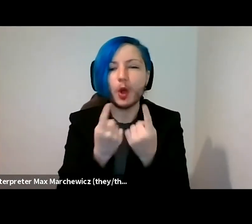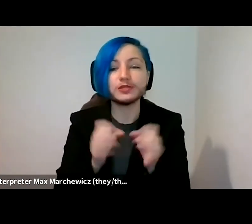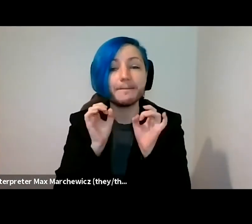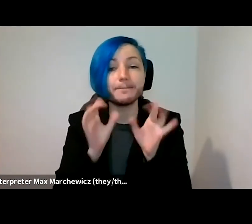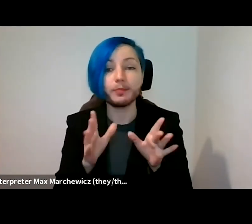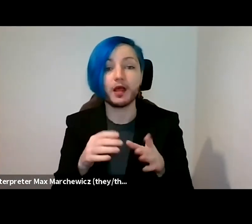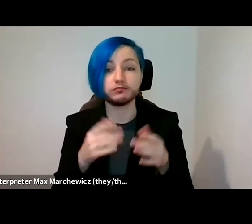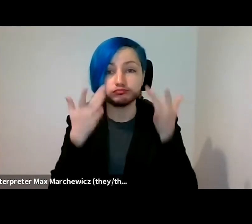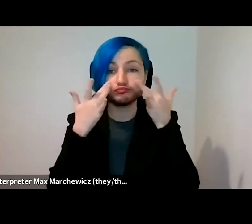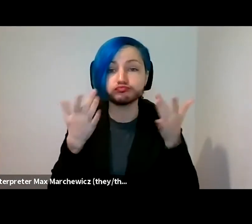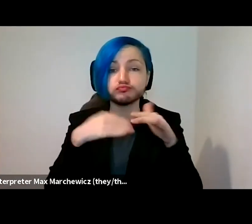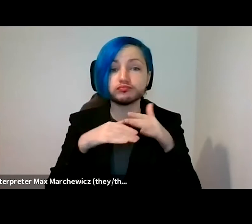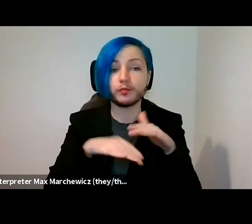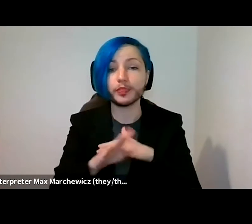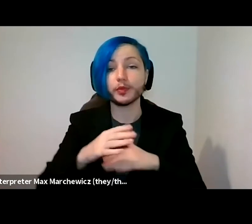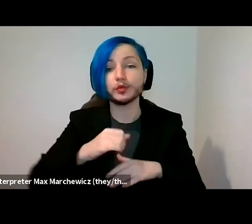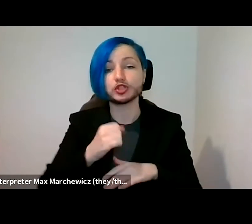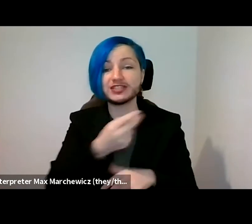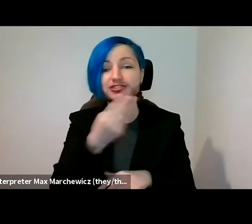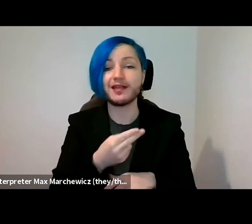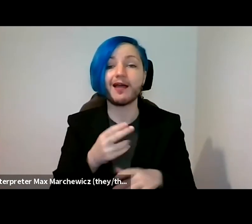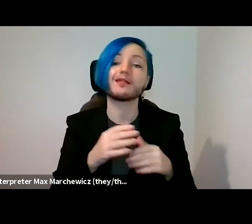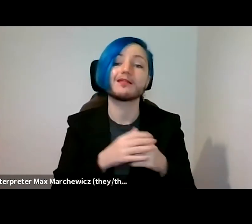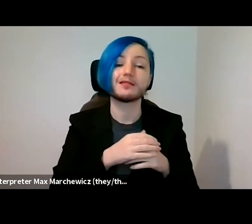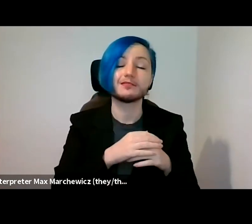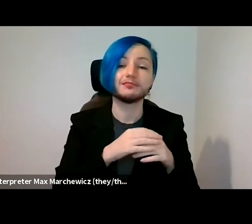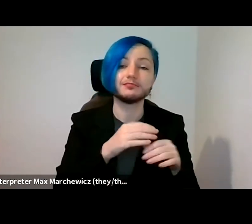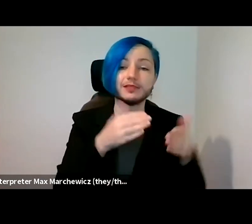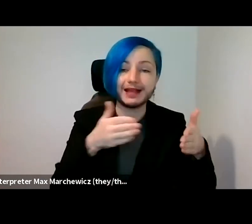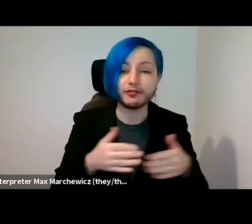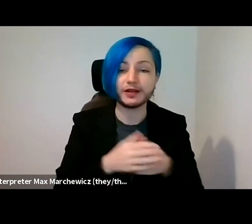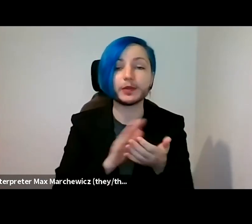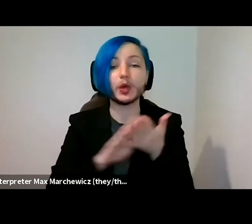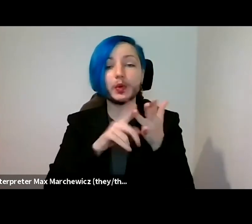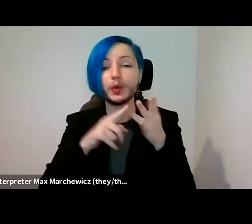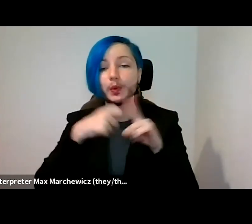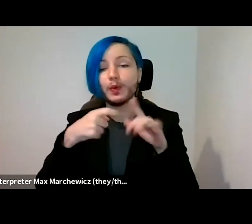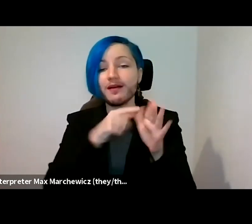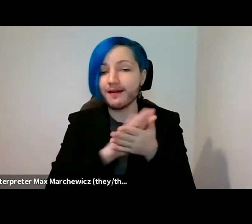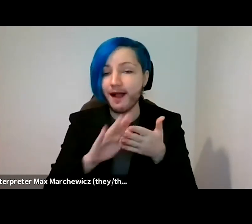within the Scottish Design Galleries: the hookah, the Oriental shawl, and the printed Paisley pattern.